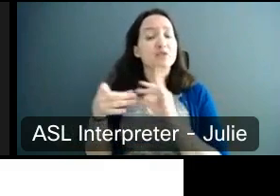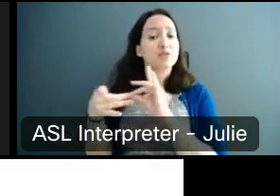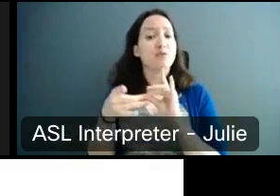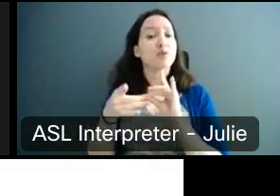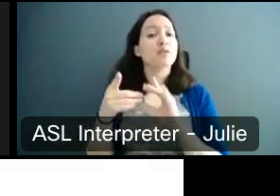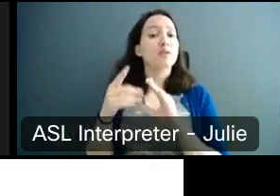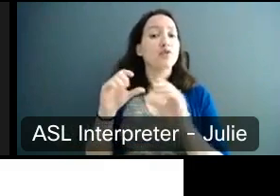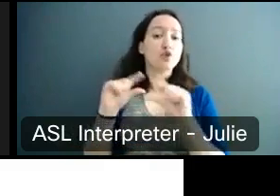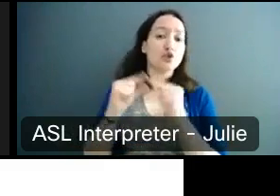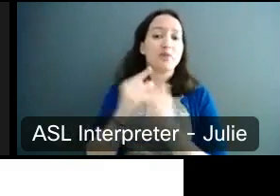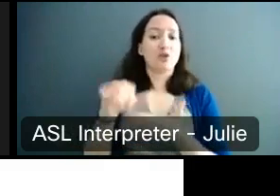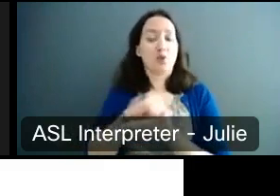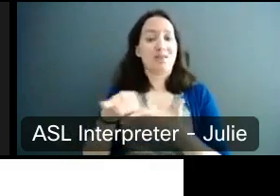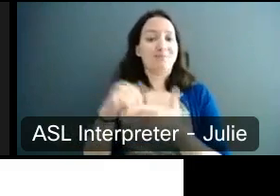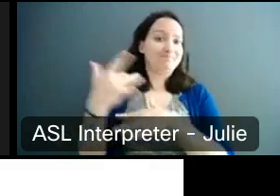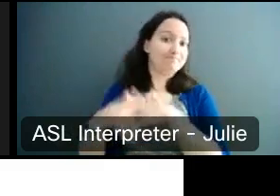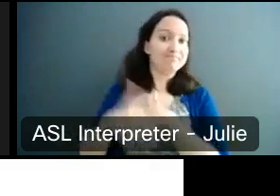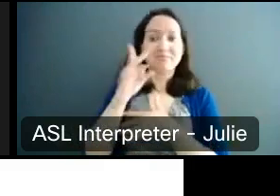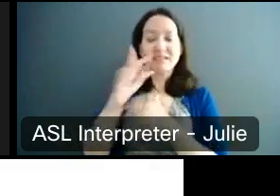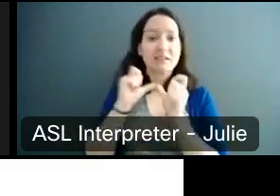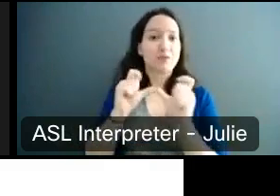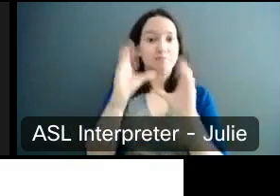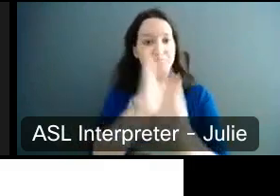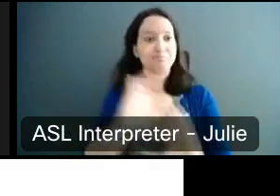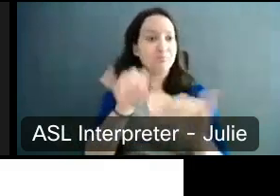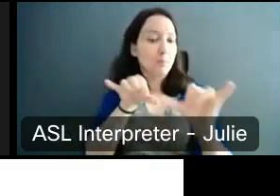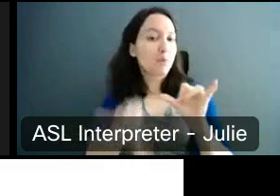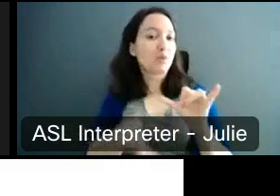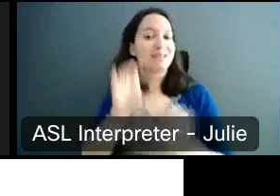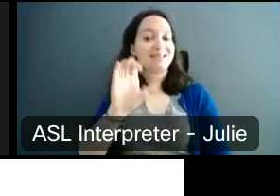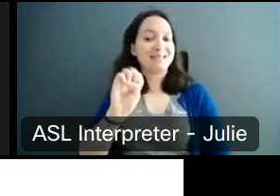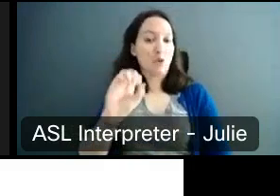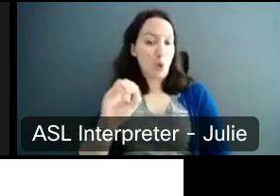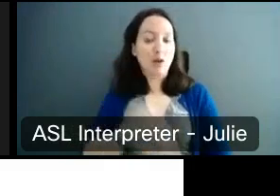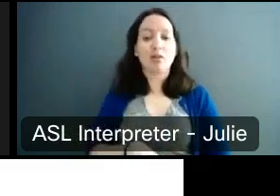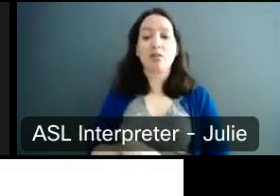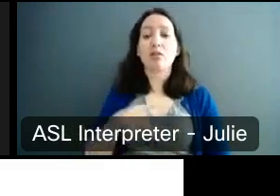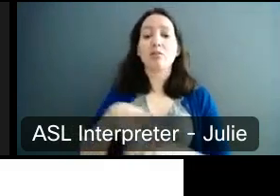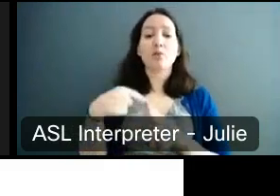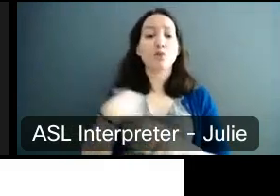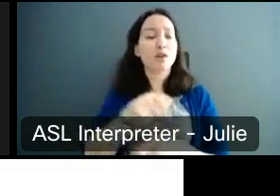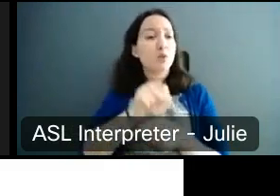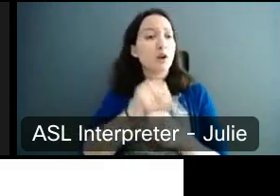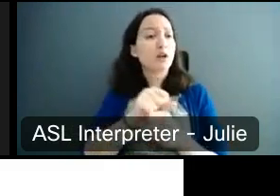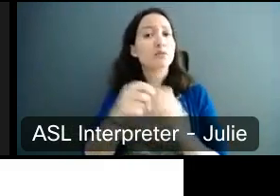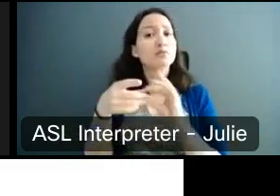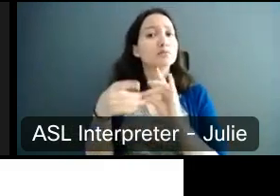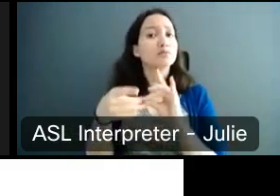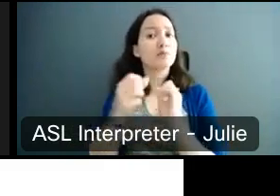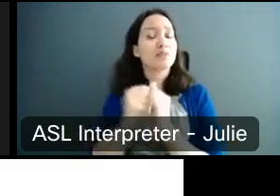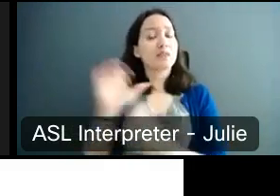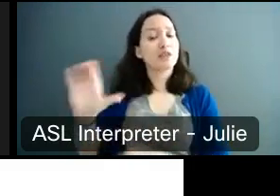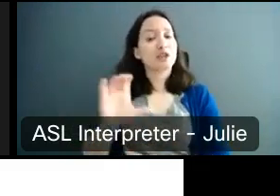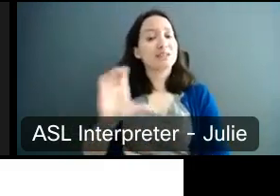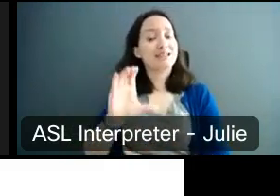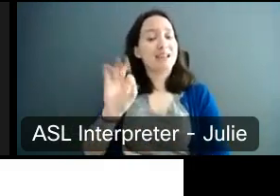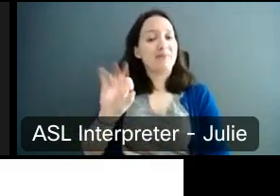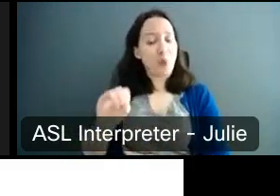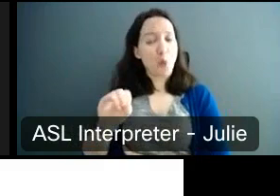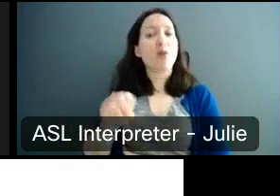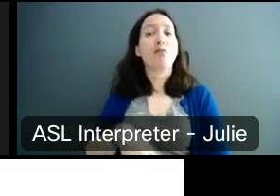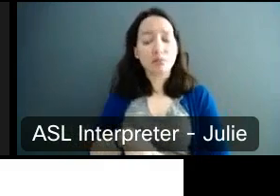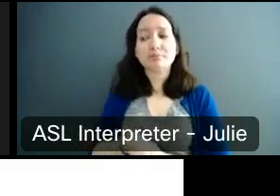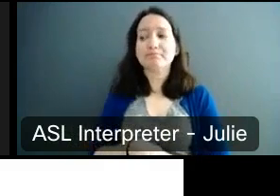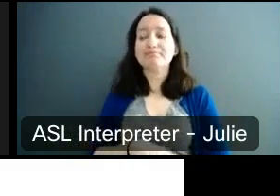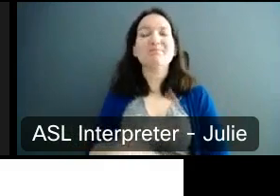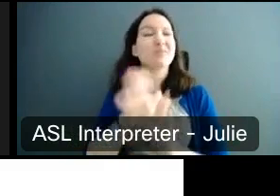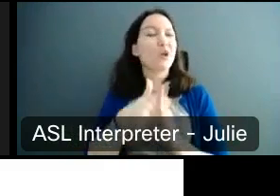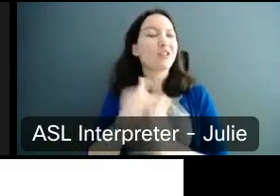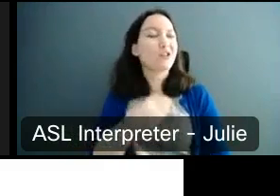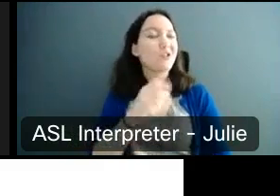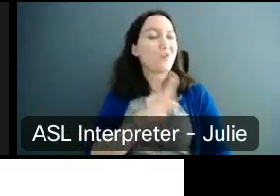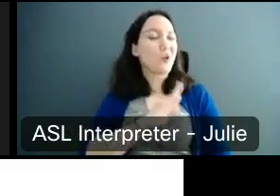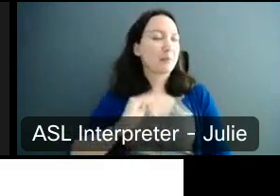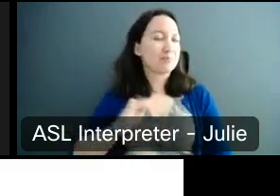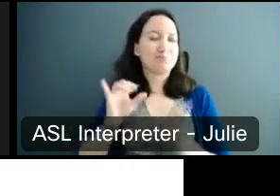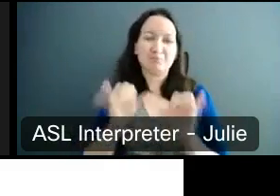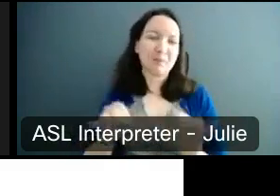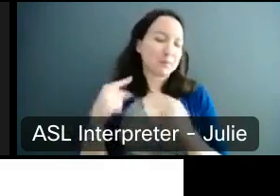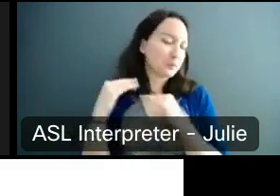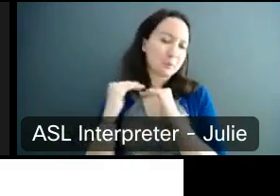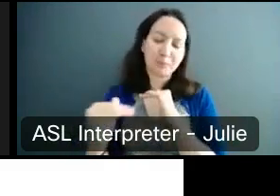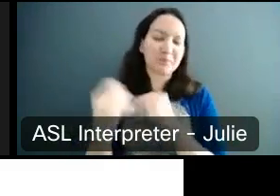Line is vacant as they continue to search for a permanent CEO. Uh, but we work closely with their CFO and others in that. Um, all the other board members have remained the same, uh, from last year.